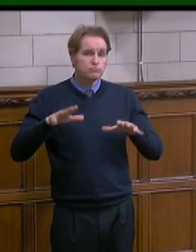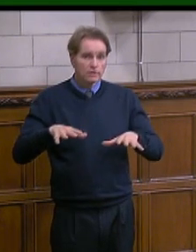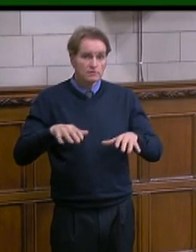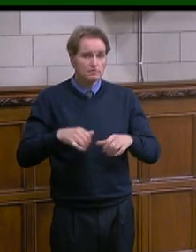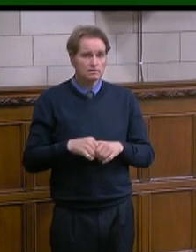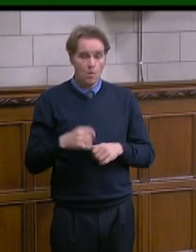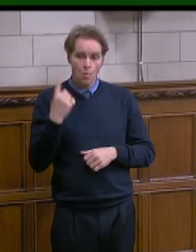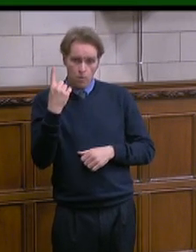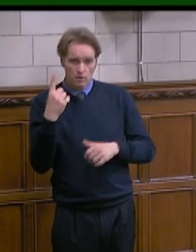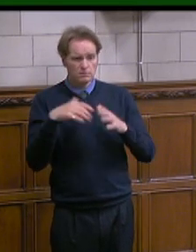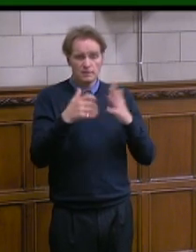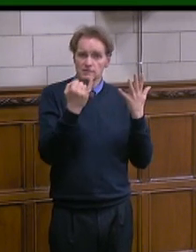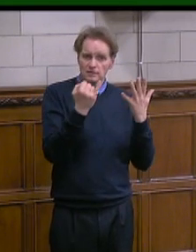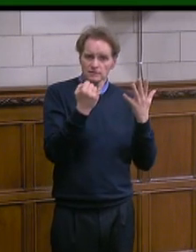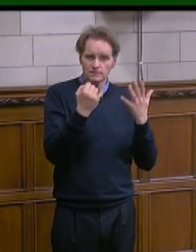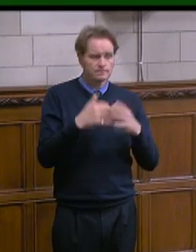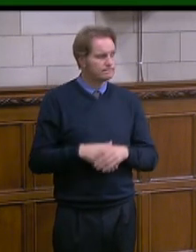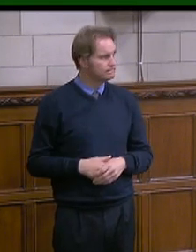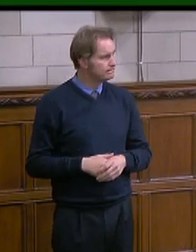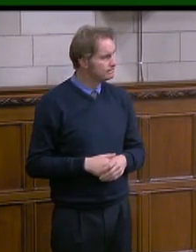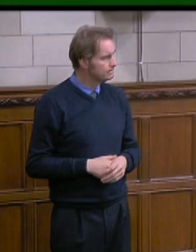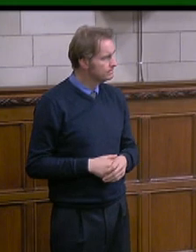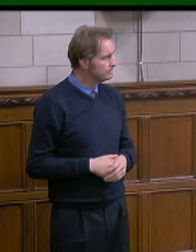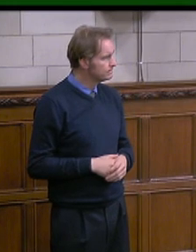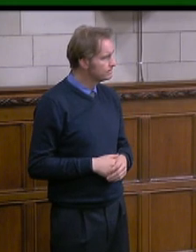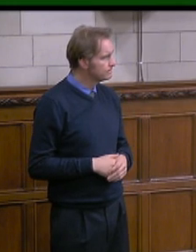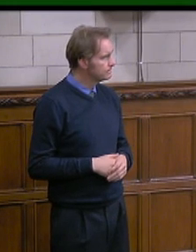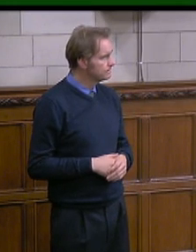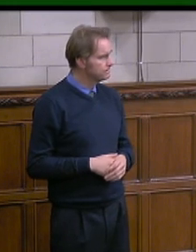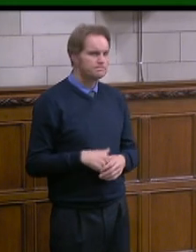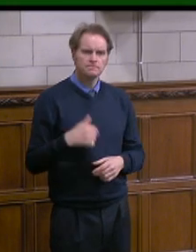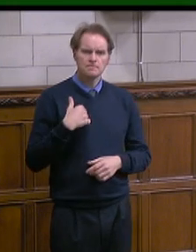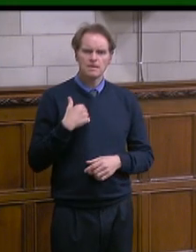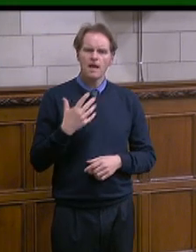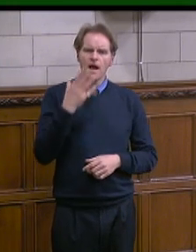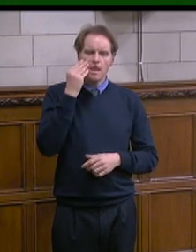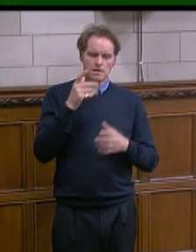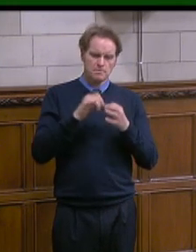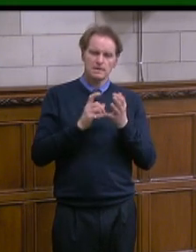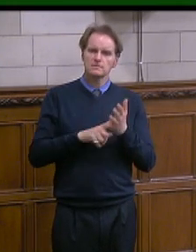I will speak briefly about why I learned BSL.